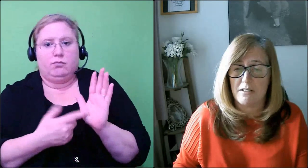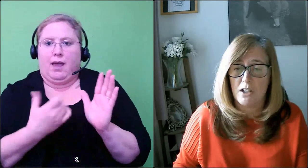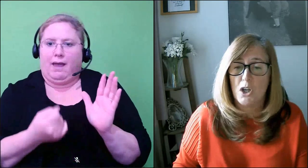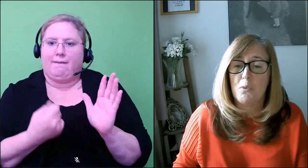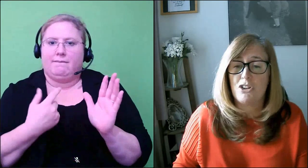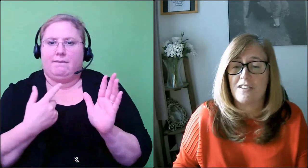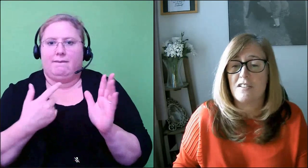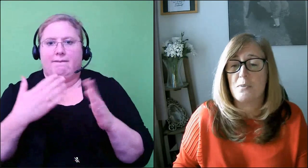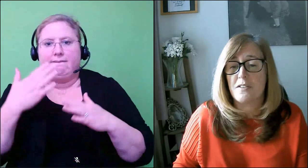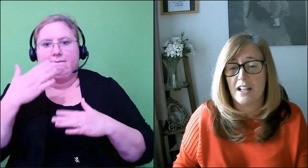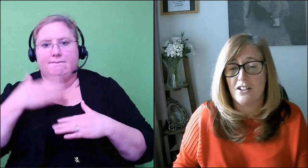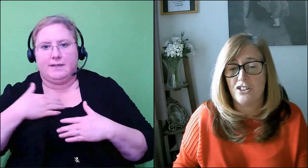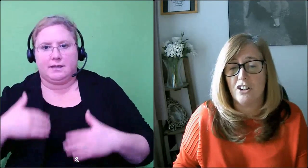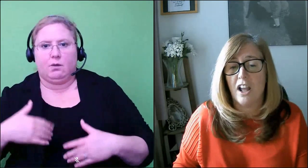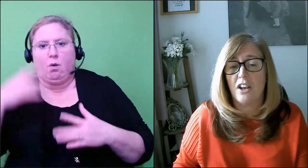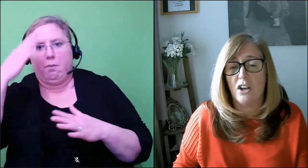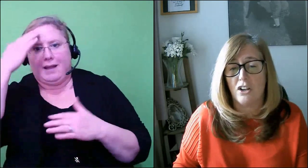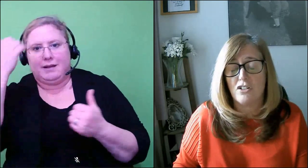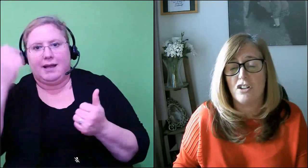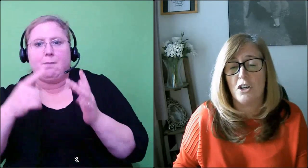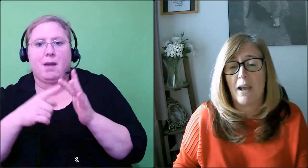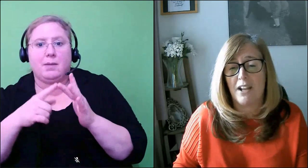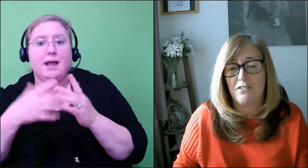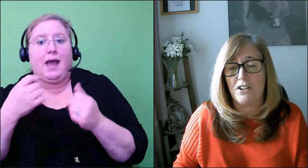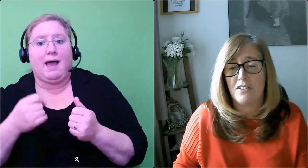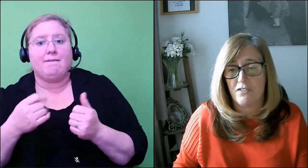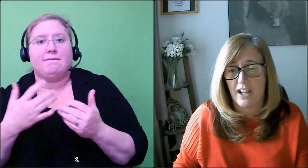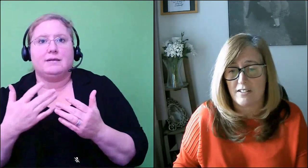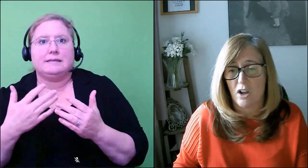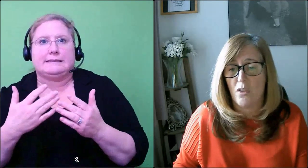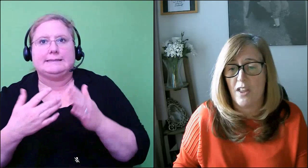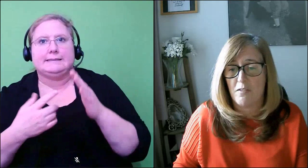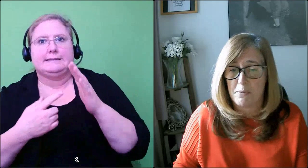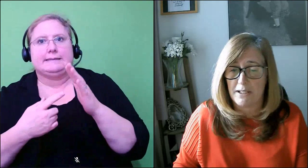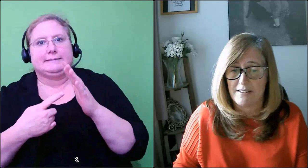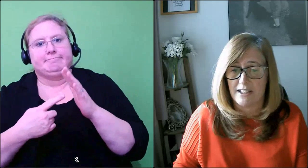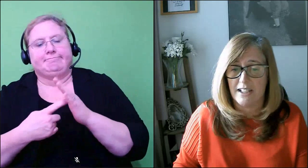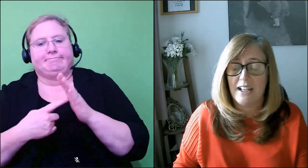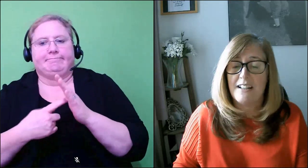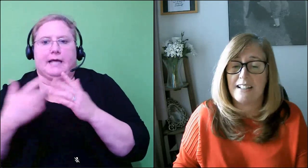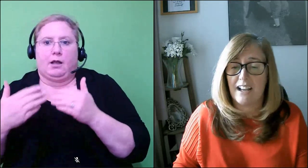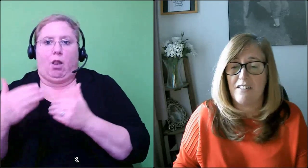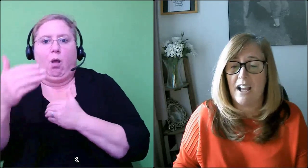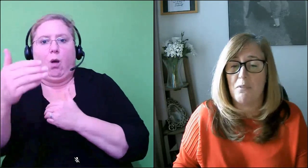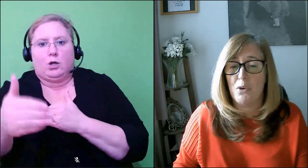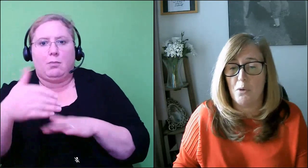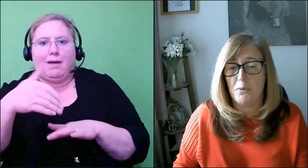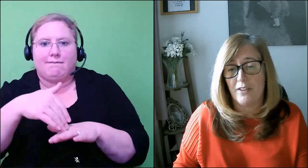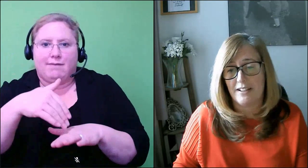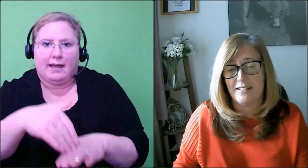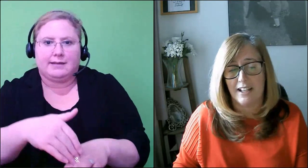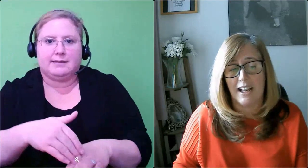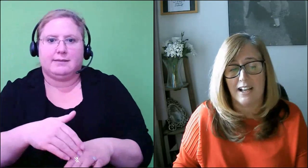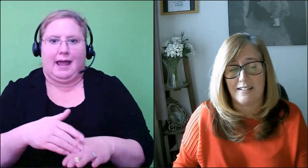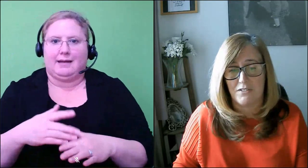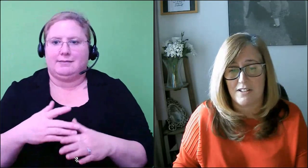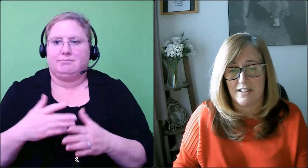which has a substantial and long-term adverse effect on their ability to carry out normal day-to-day activities.